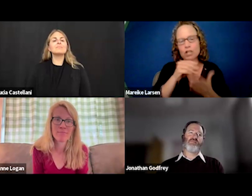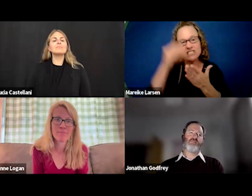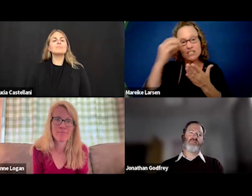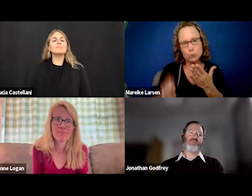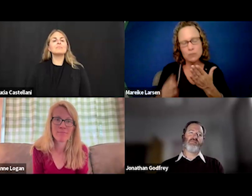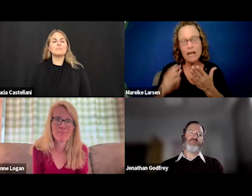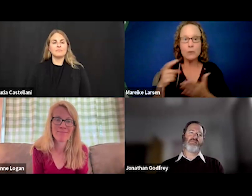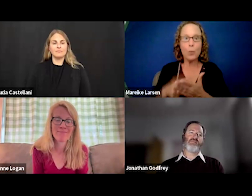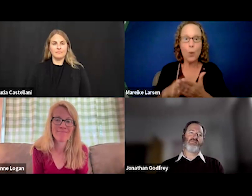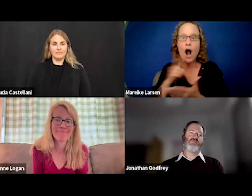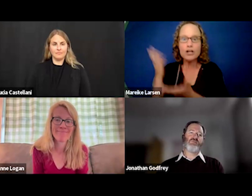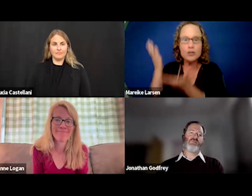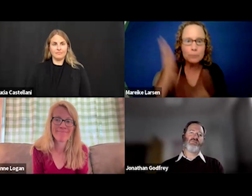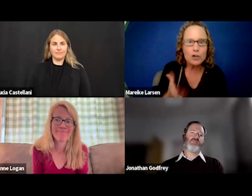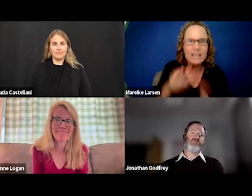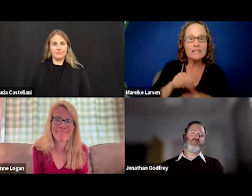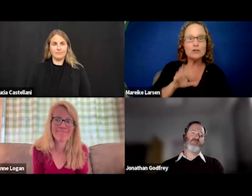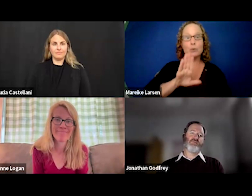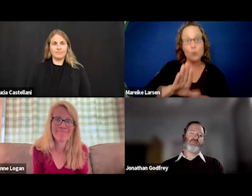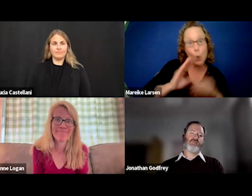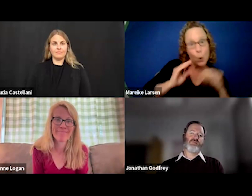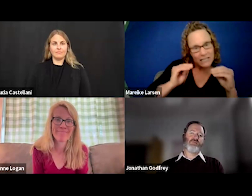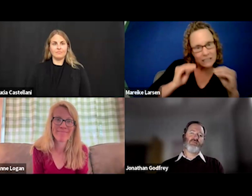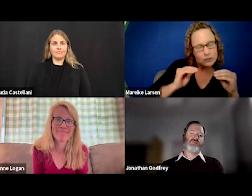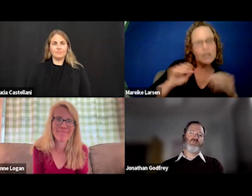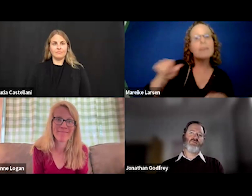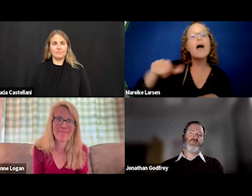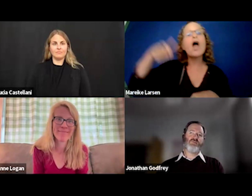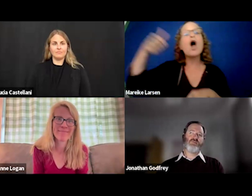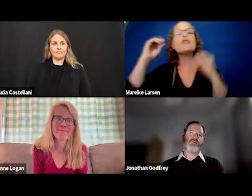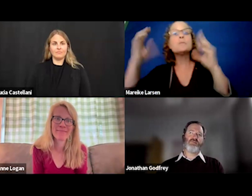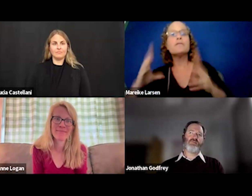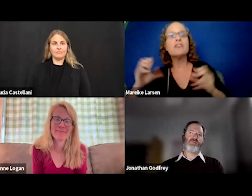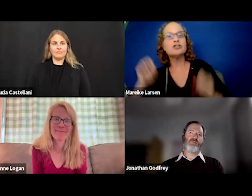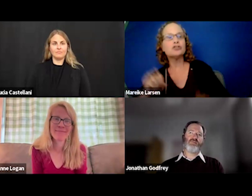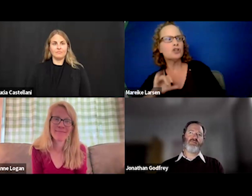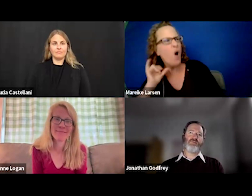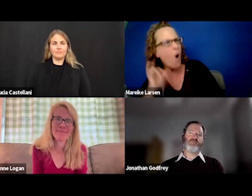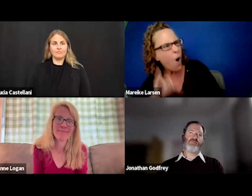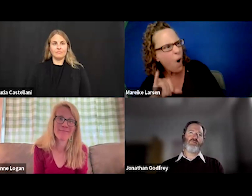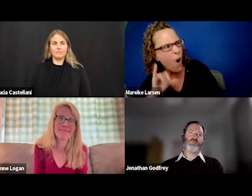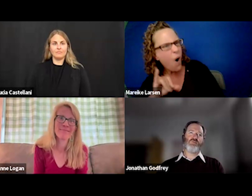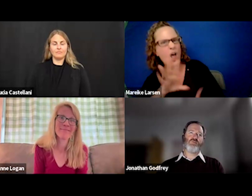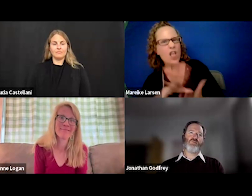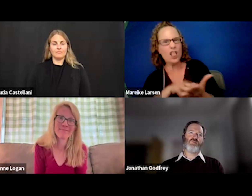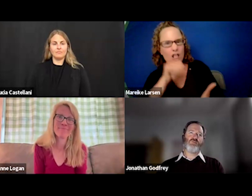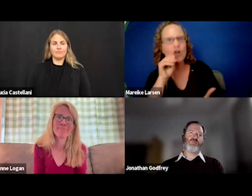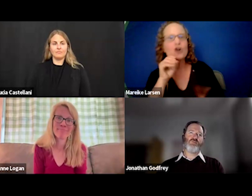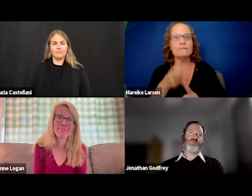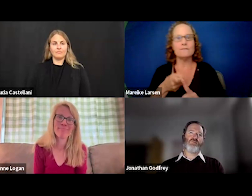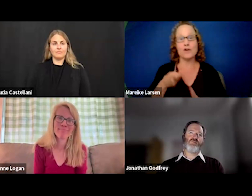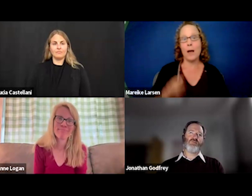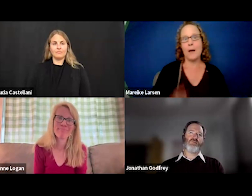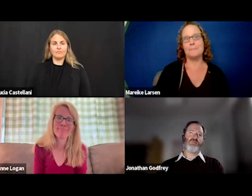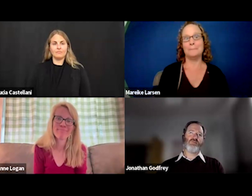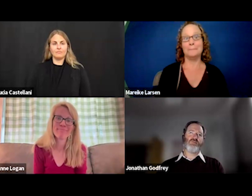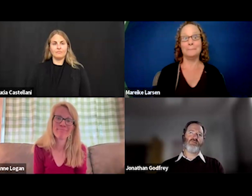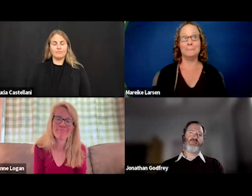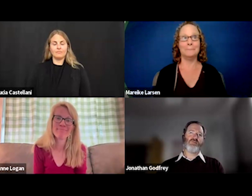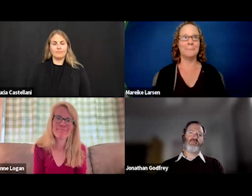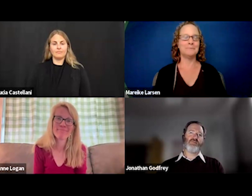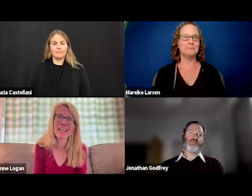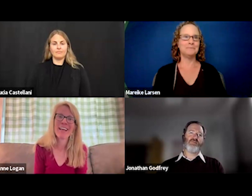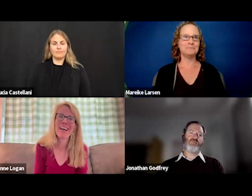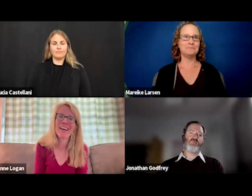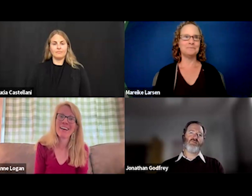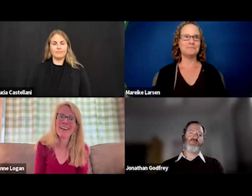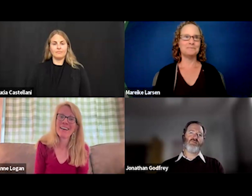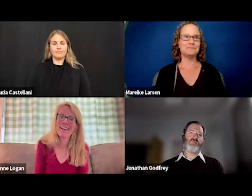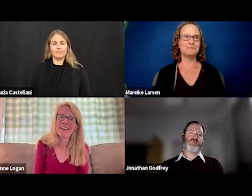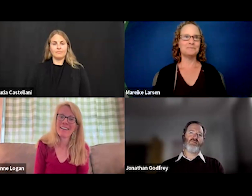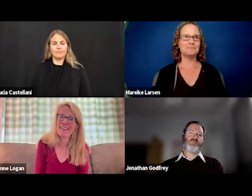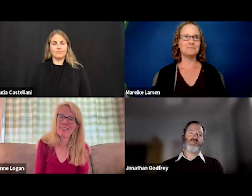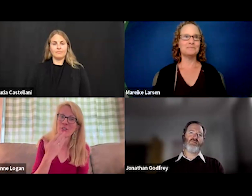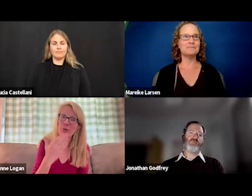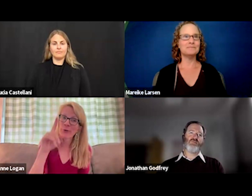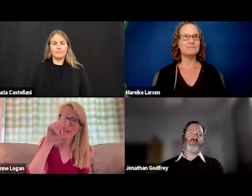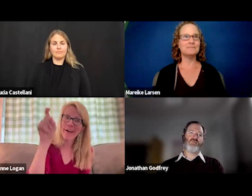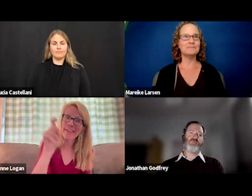that other professors can learn from